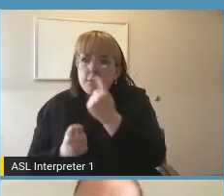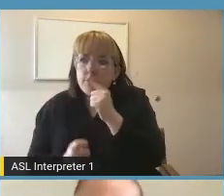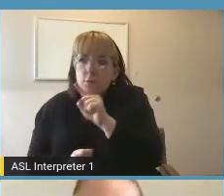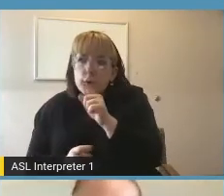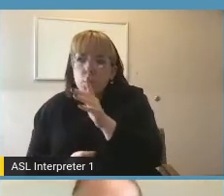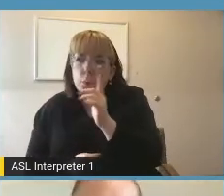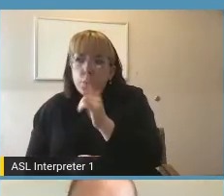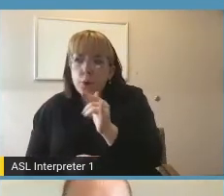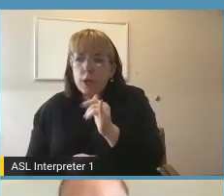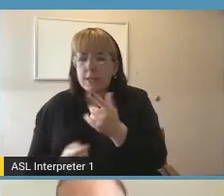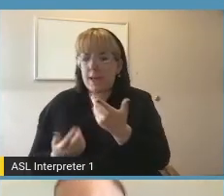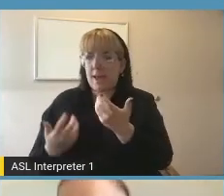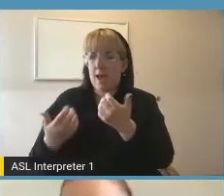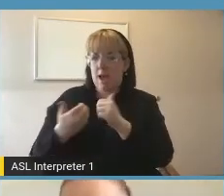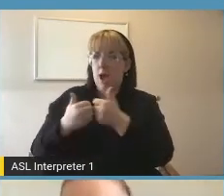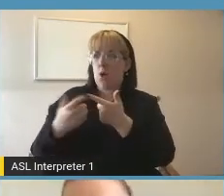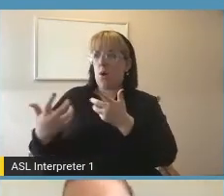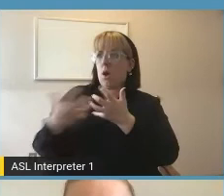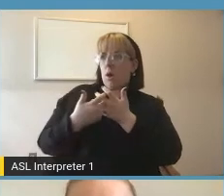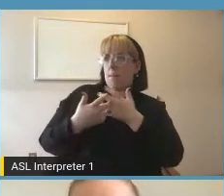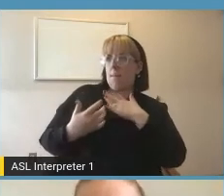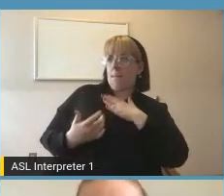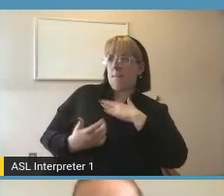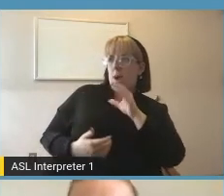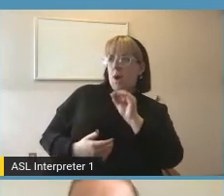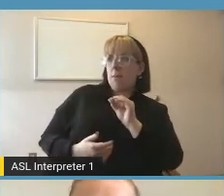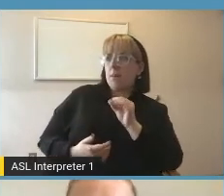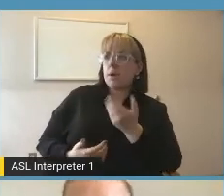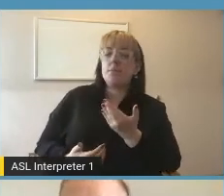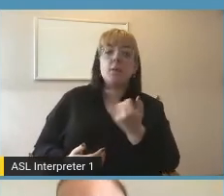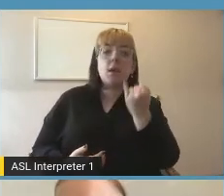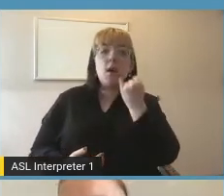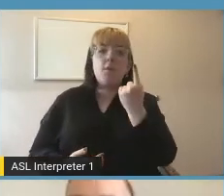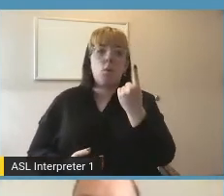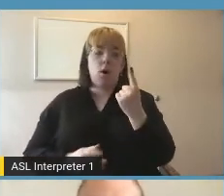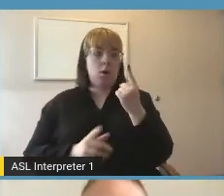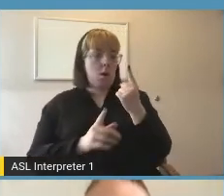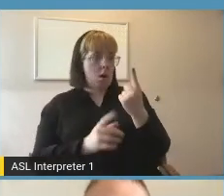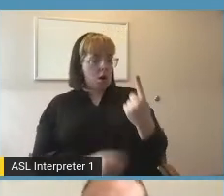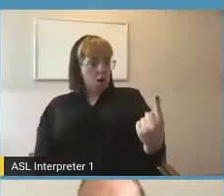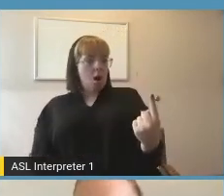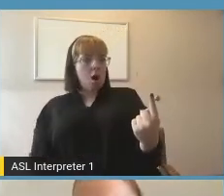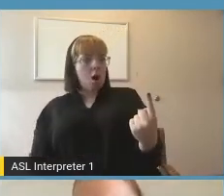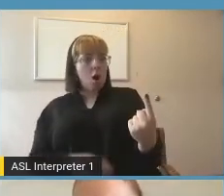fit in. And then get a few quotes if one stands out for being much less and much more ask